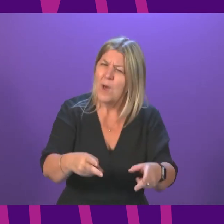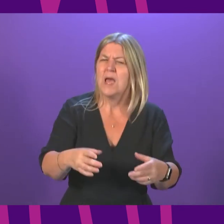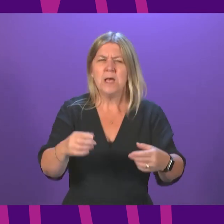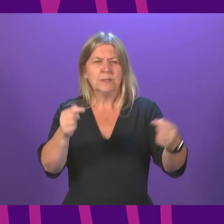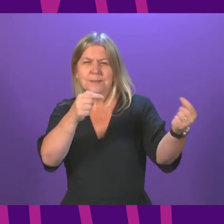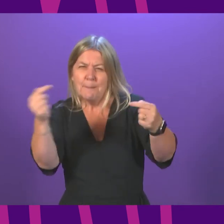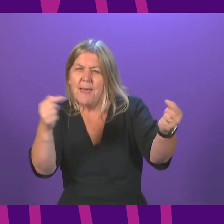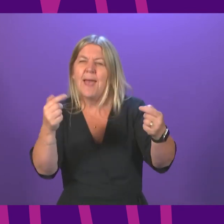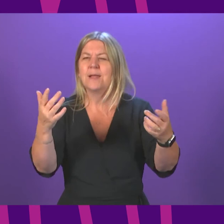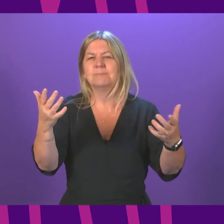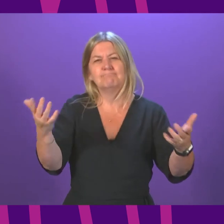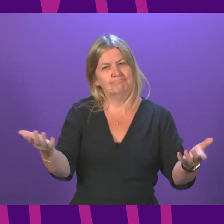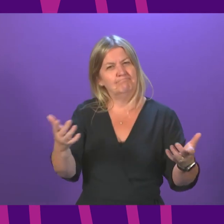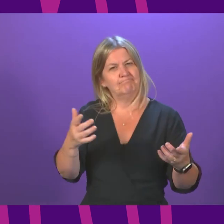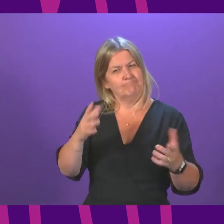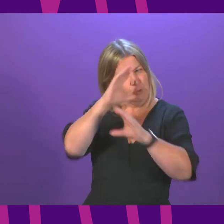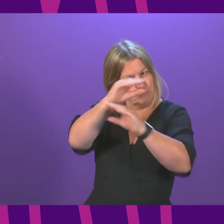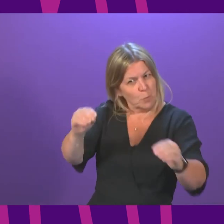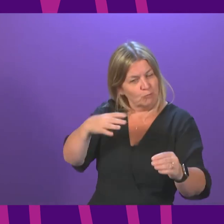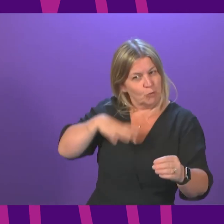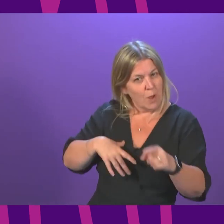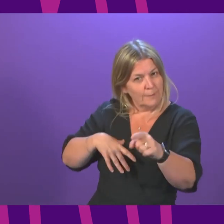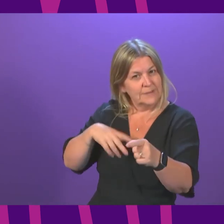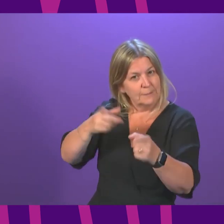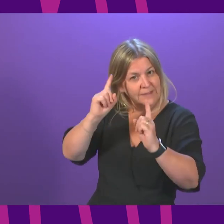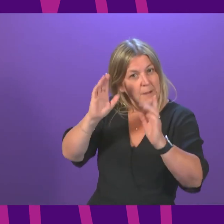such as measures to protect tenants’ rights or protect people from exploitative working